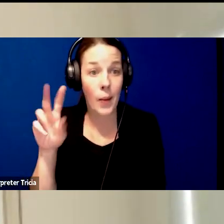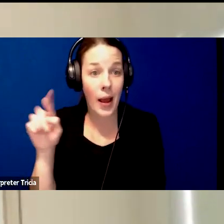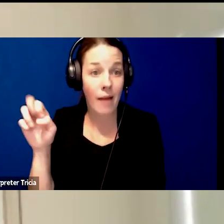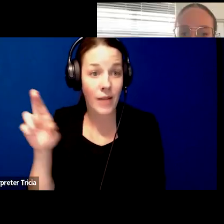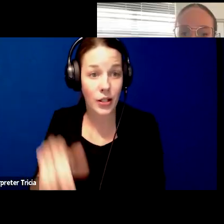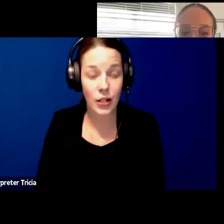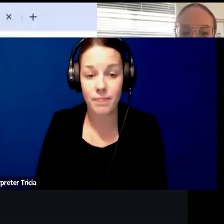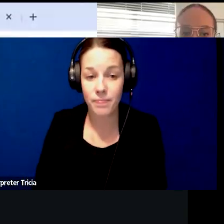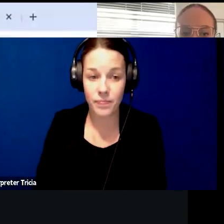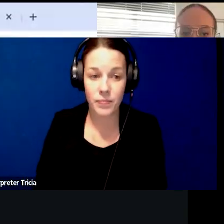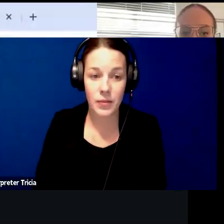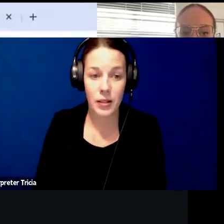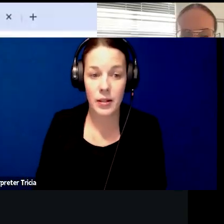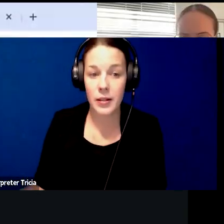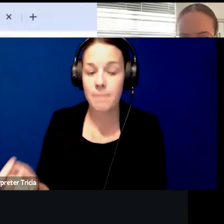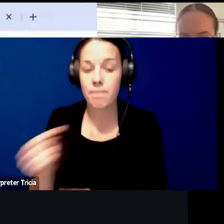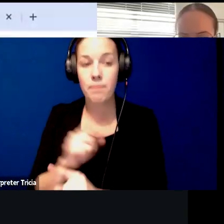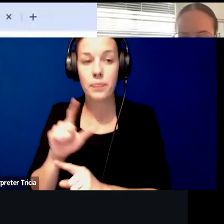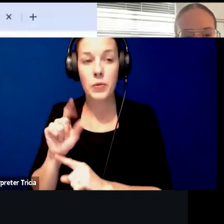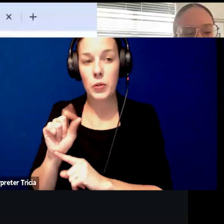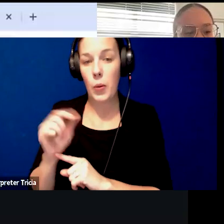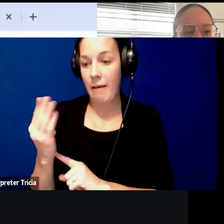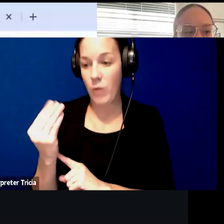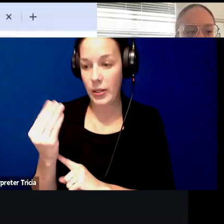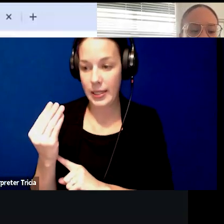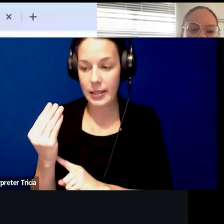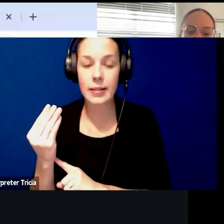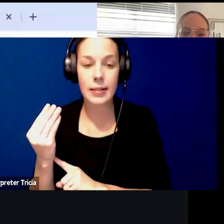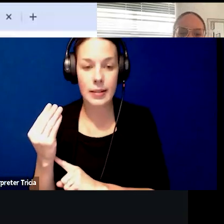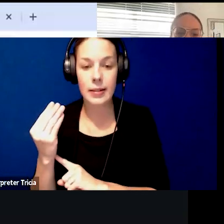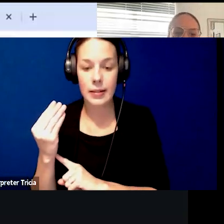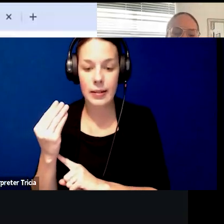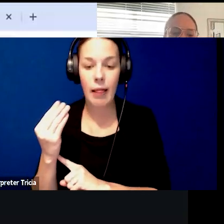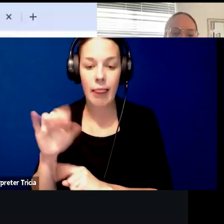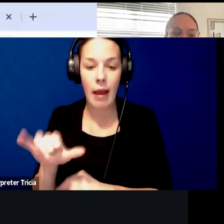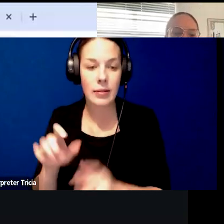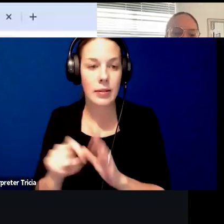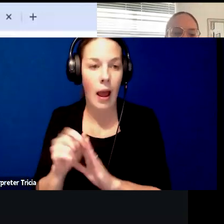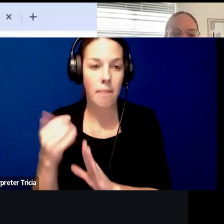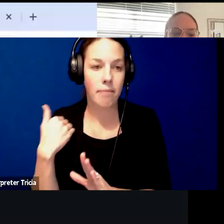So back in 2014, I was at the time, performing